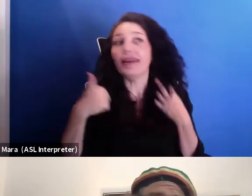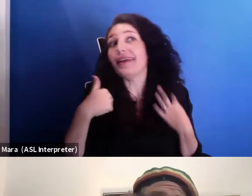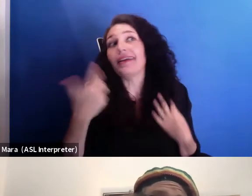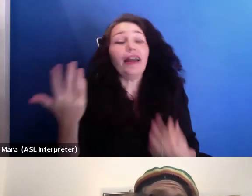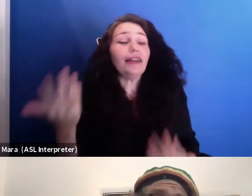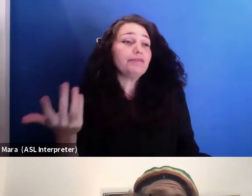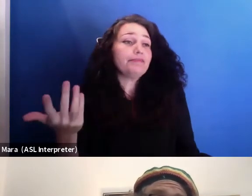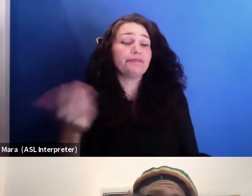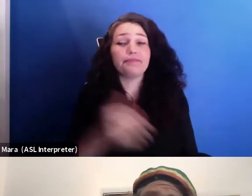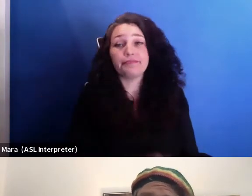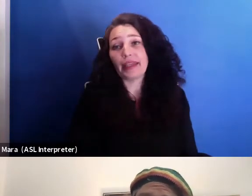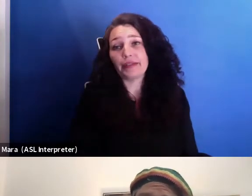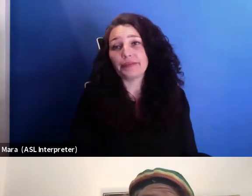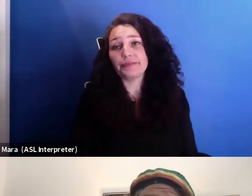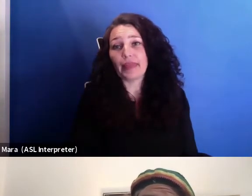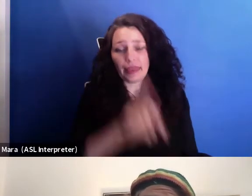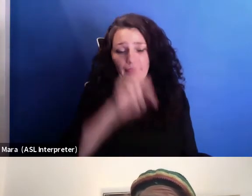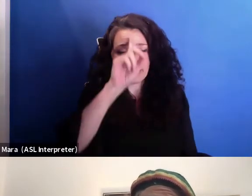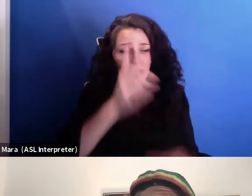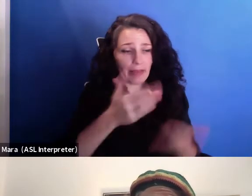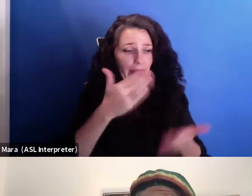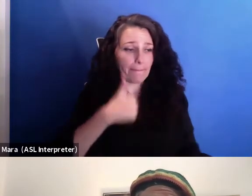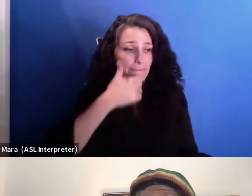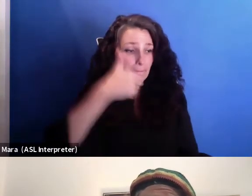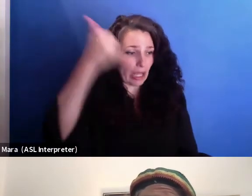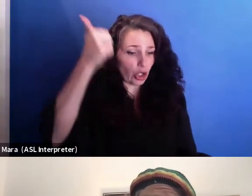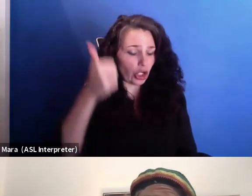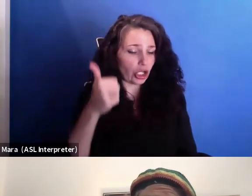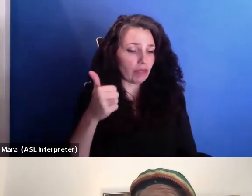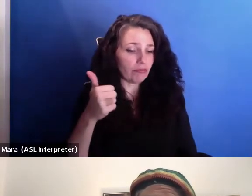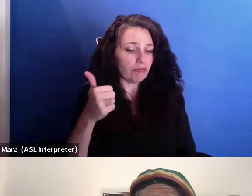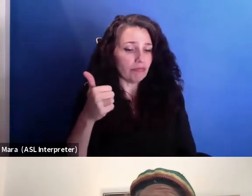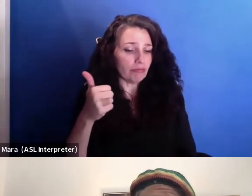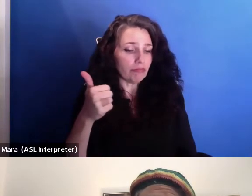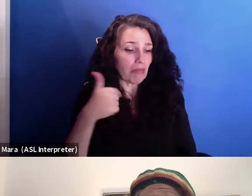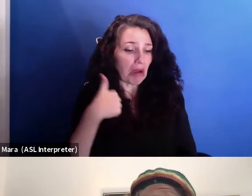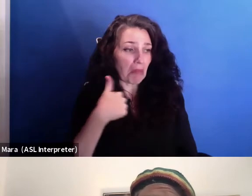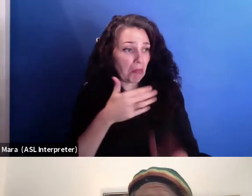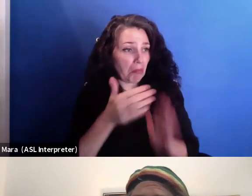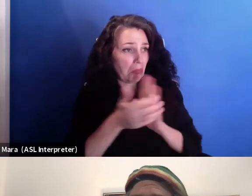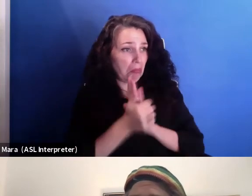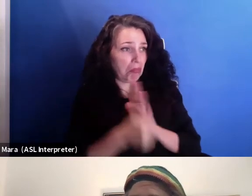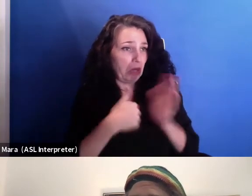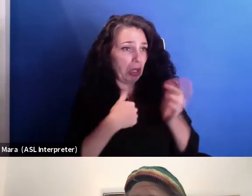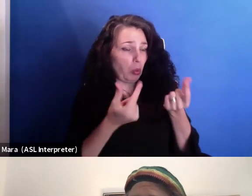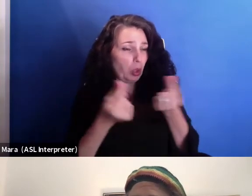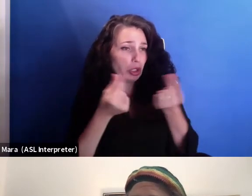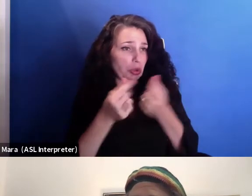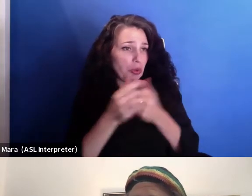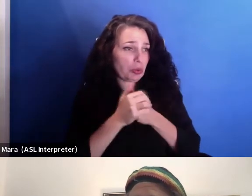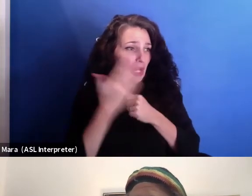So I think that it made me much better at what I do cause I felt like, I don't want people to decide